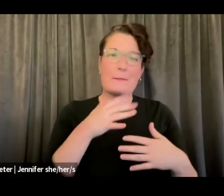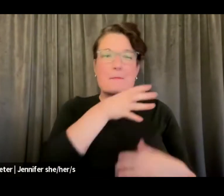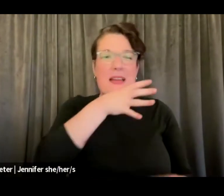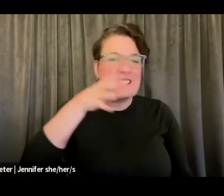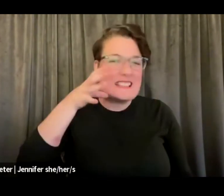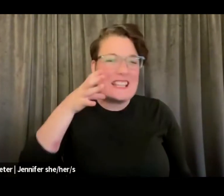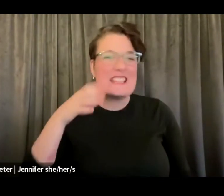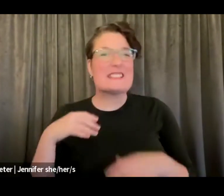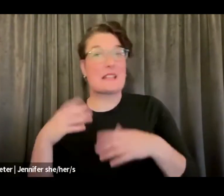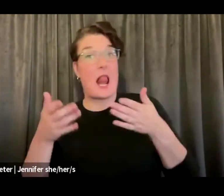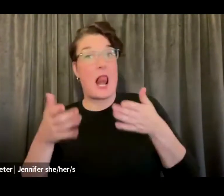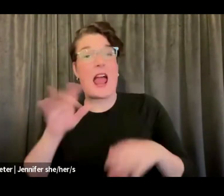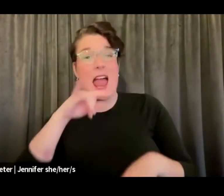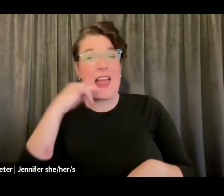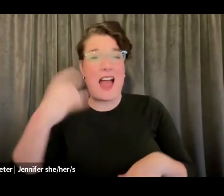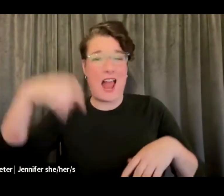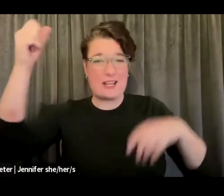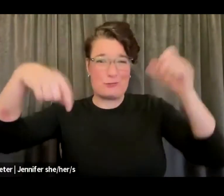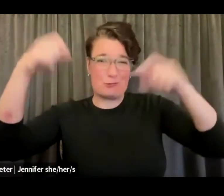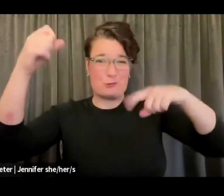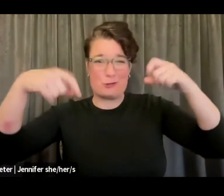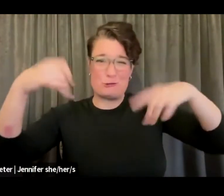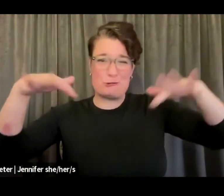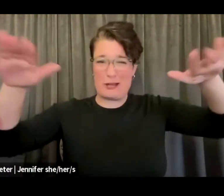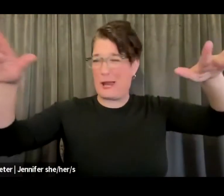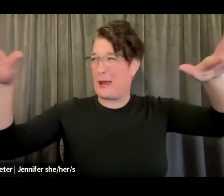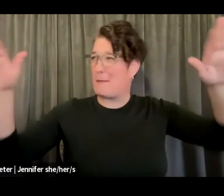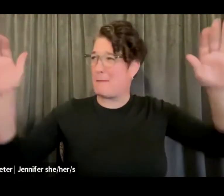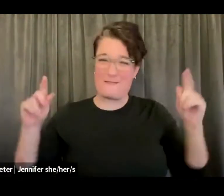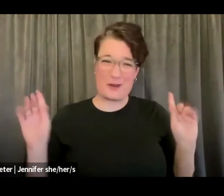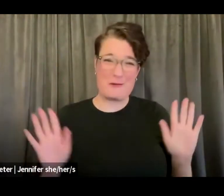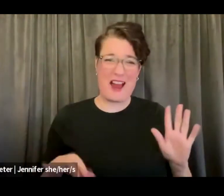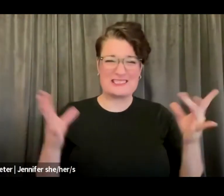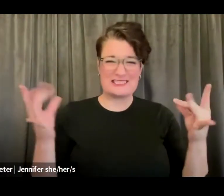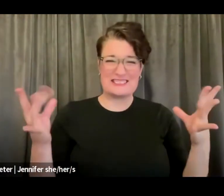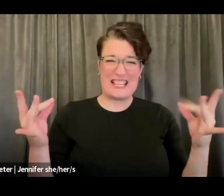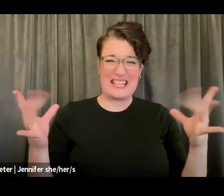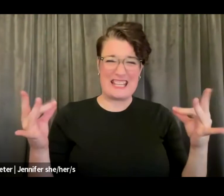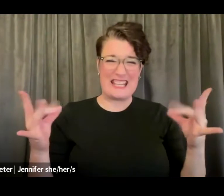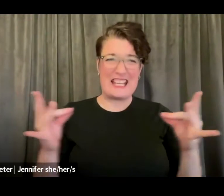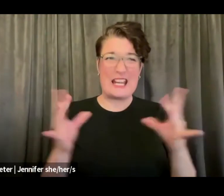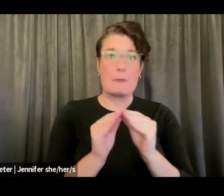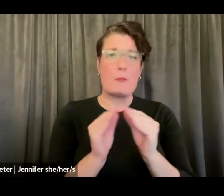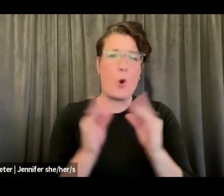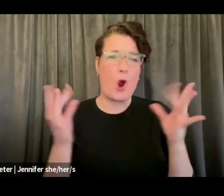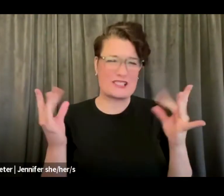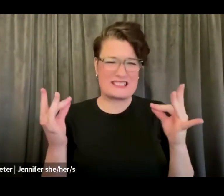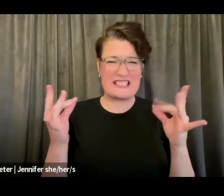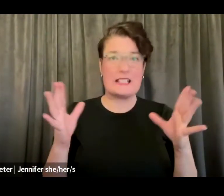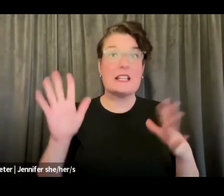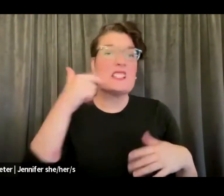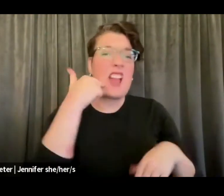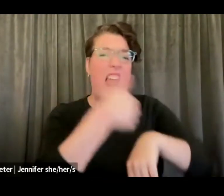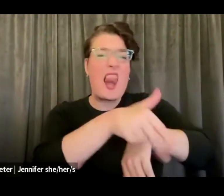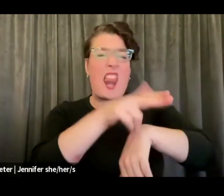Rebekah: mm-hmm let the honey drip everywhere Nomy: Mm-hmm Lukaza: Sticky more stickiness Yeah Lick the